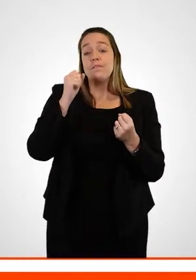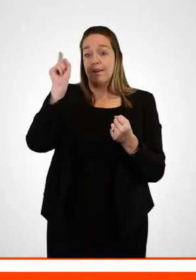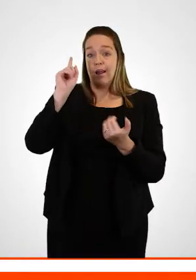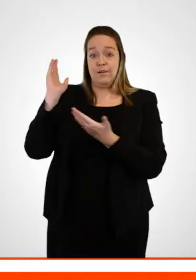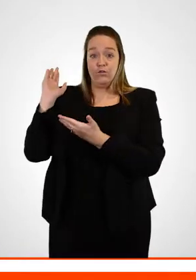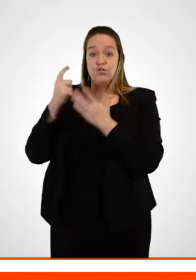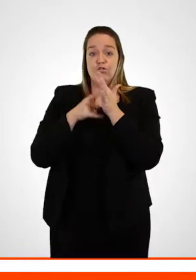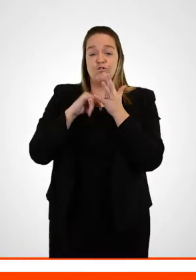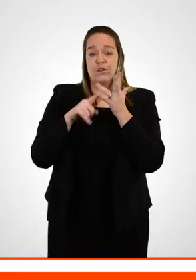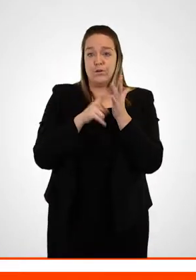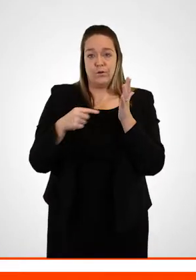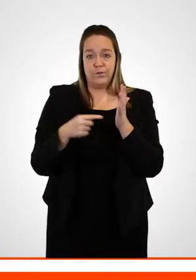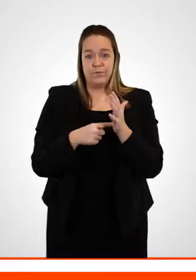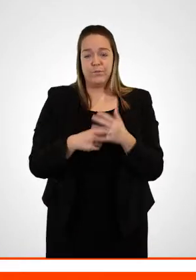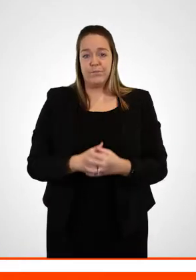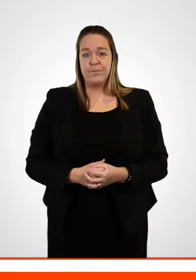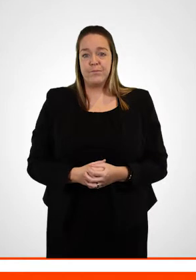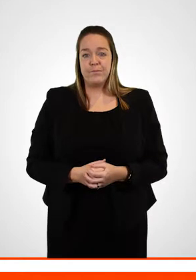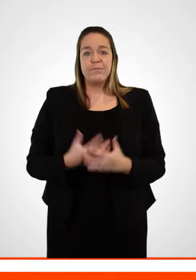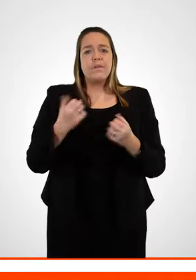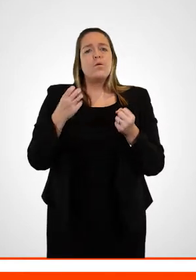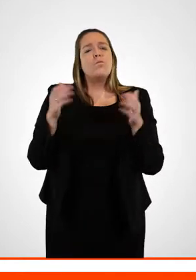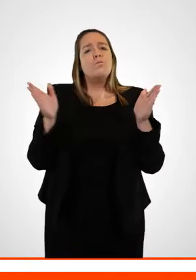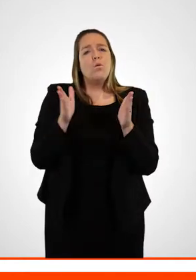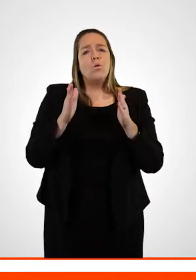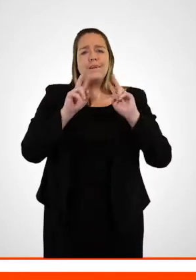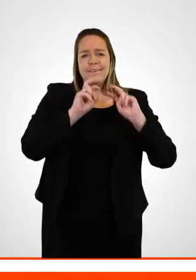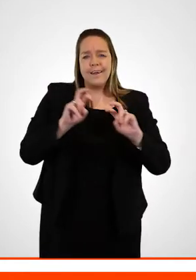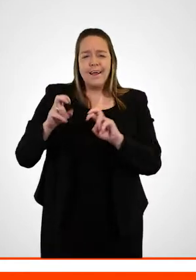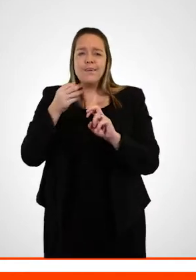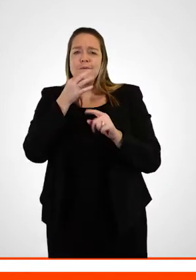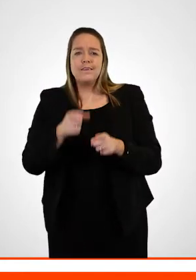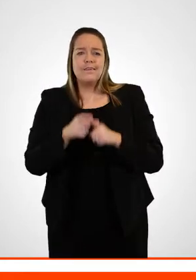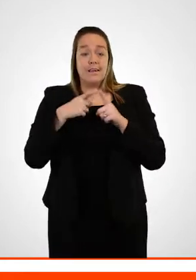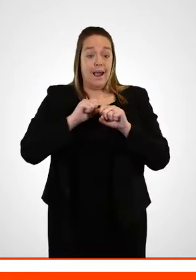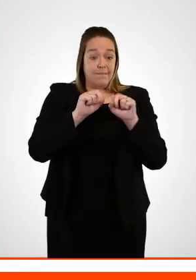because one of the problems with small studies, but what I find in our field is because there's so much variability